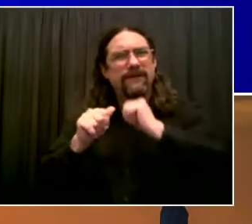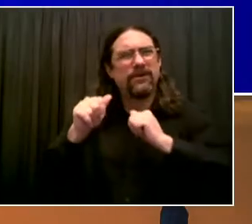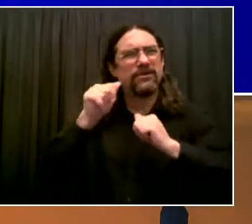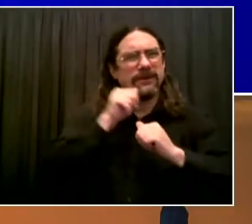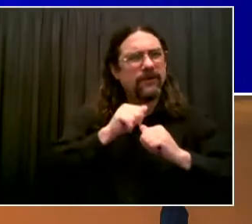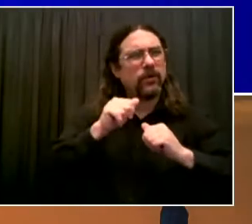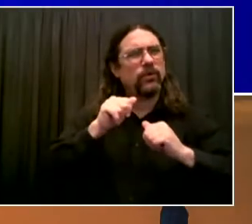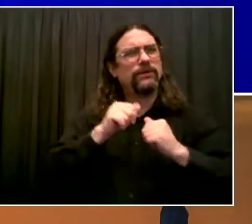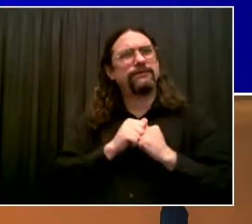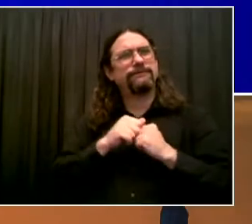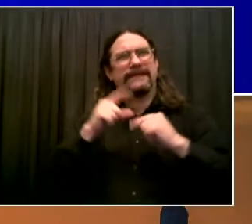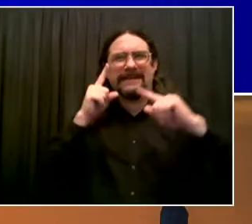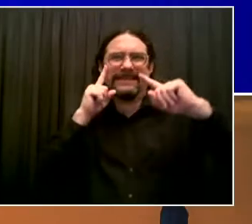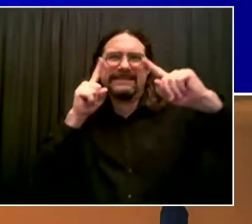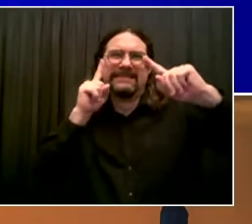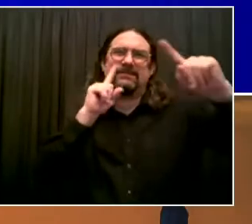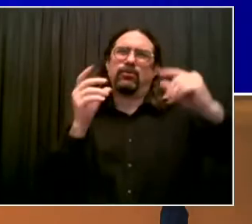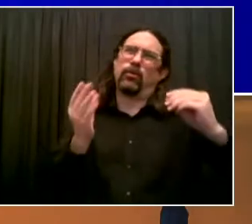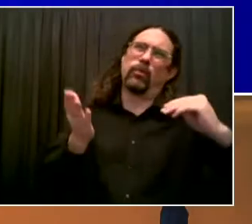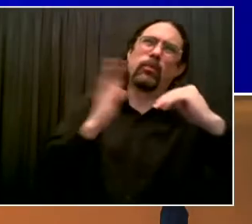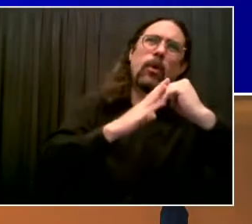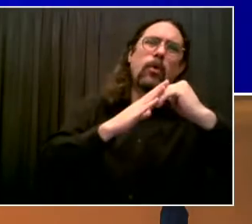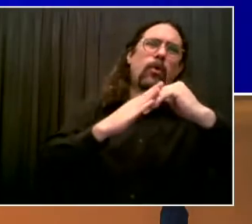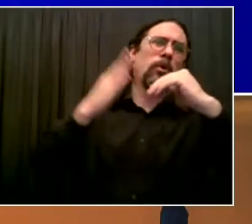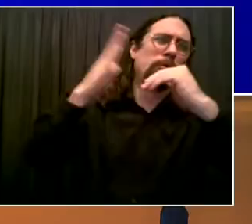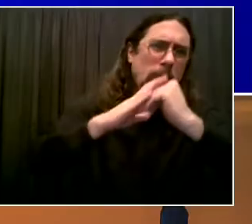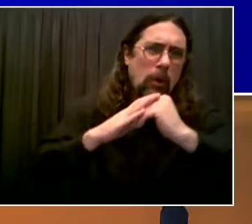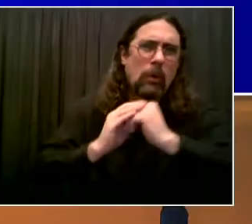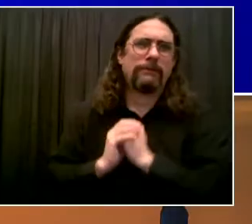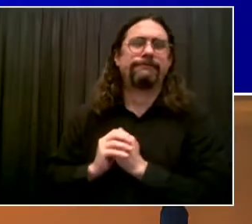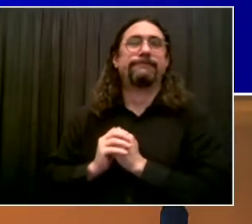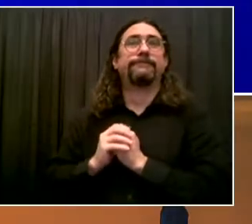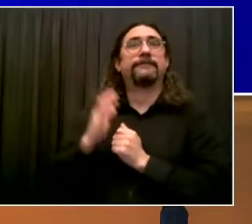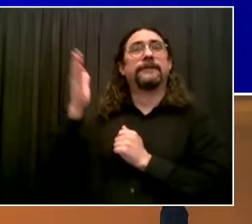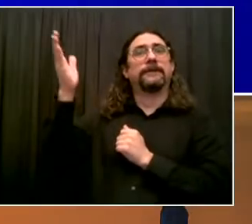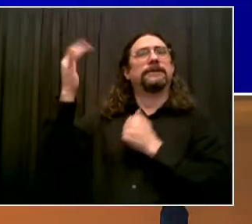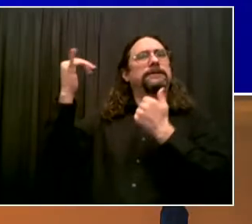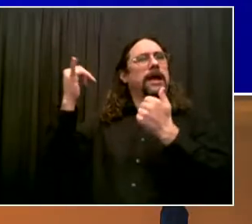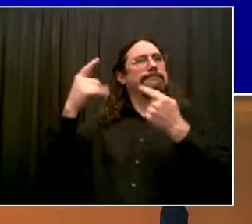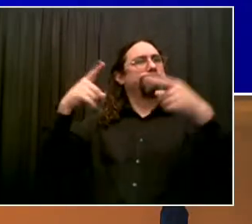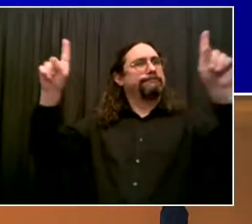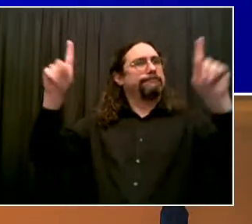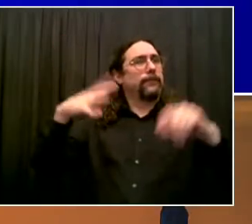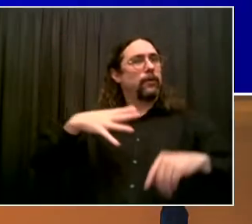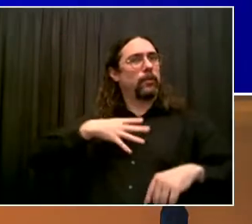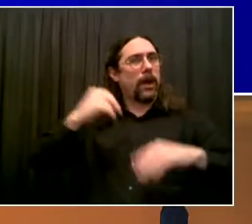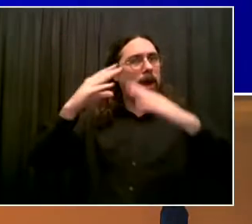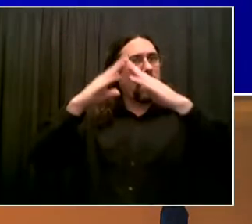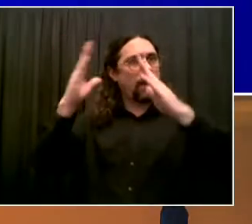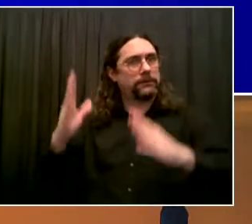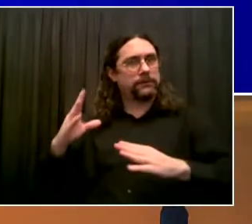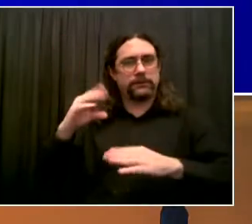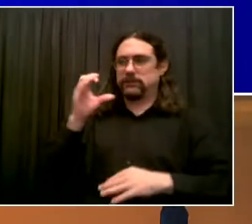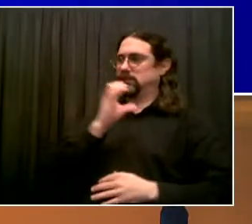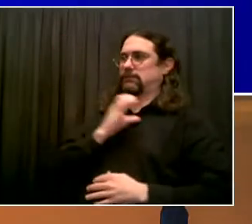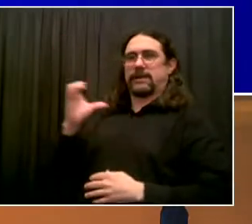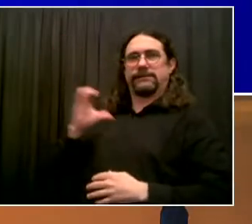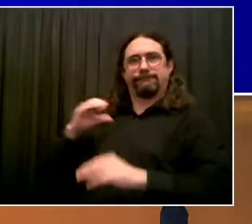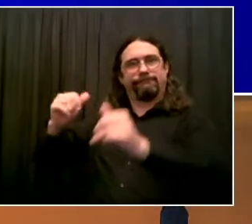THANK GOD THE BUY TEN ADMINISTRATION AND THANK GOD FOR THE STIMULUS, IT CHANGED THINGS PROFOUNDLY AND OPENED UP A WORLD